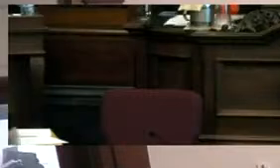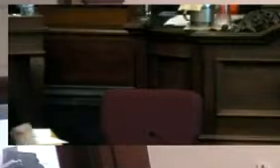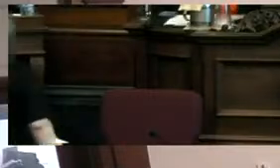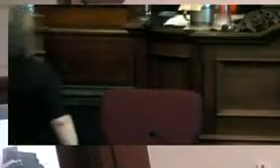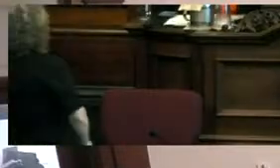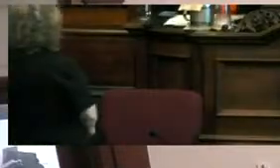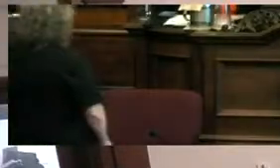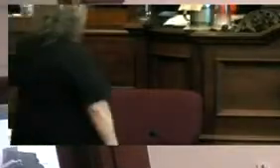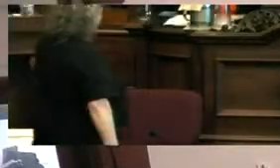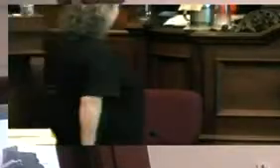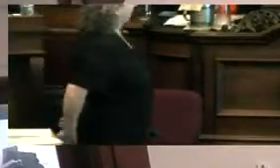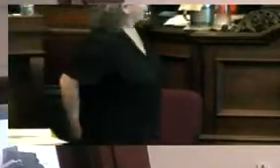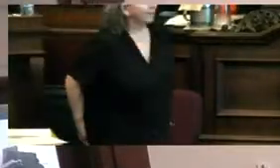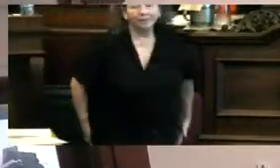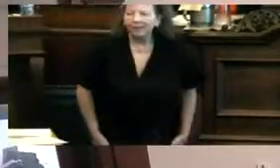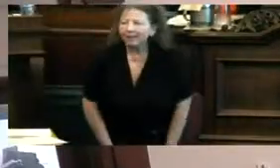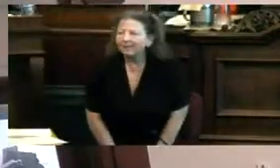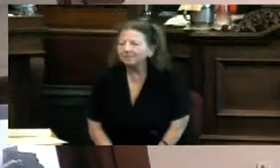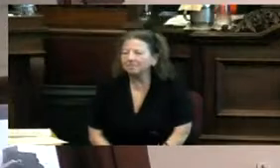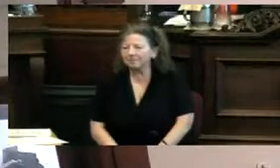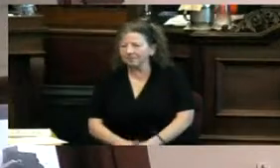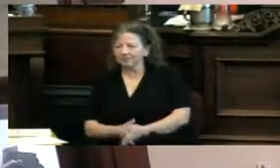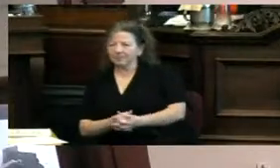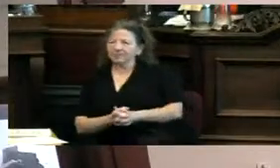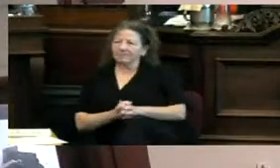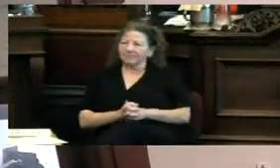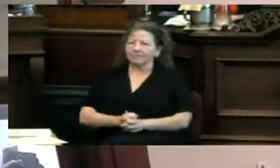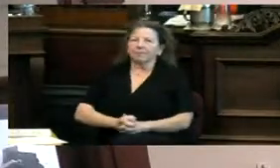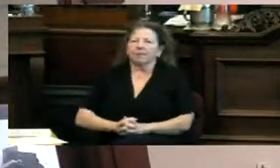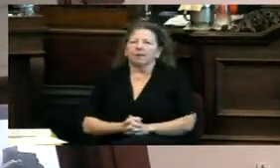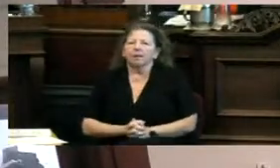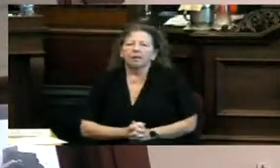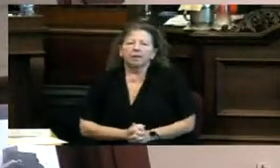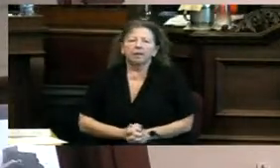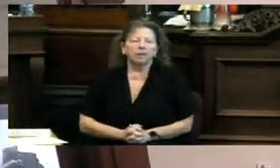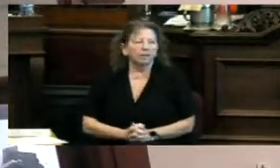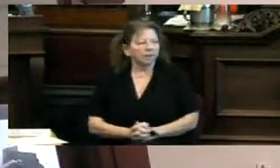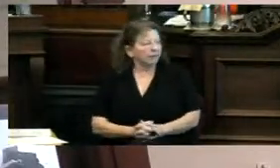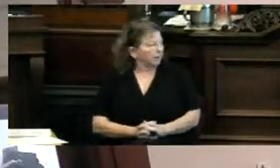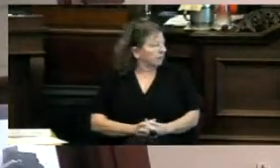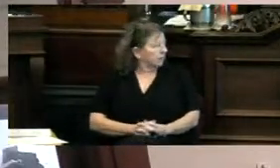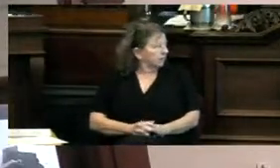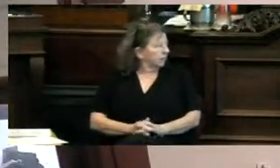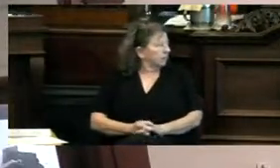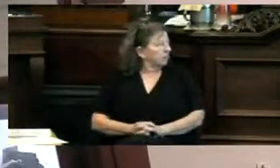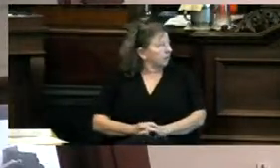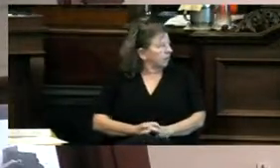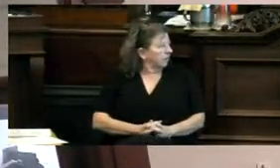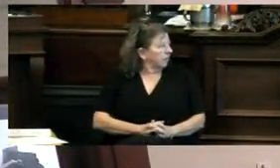our public safety Committee